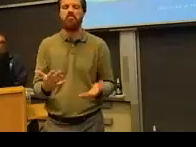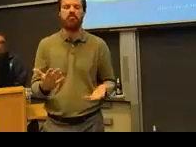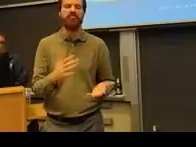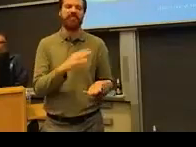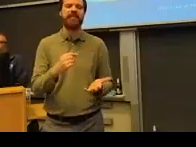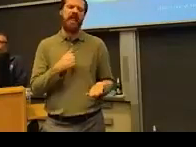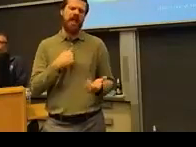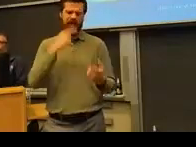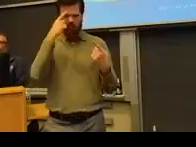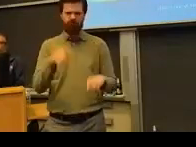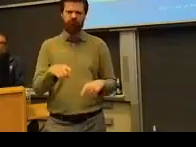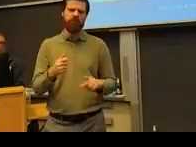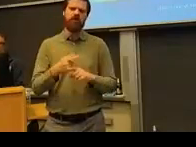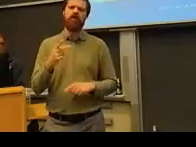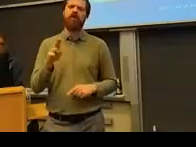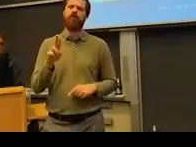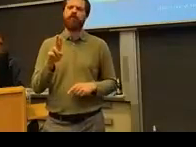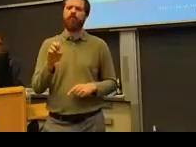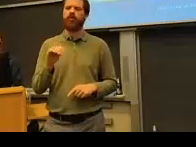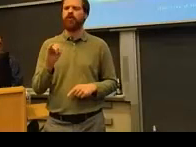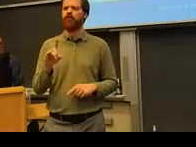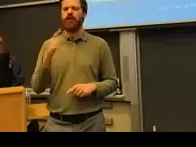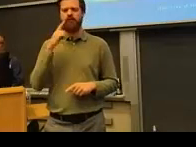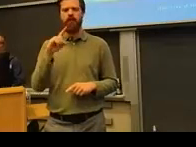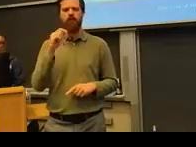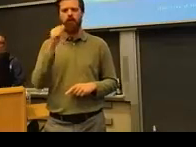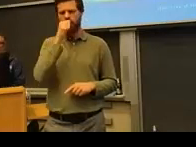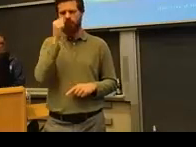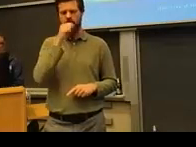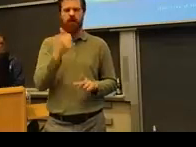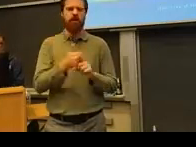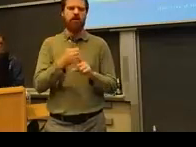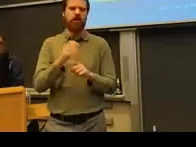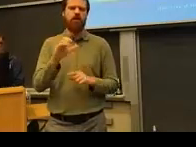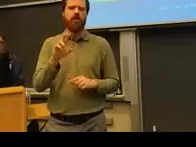would agree that to Pate for cocaine Cravings probably has about the best um evidence that's